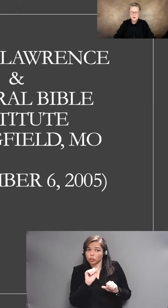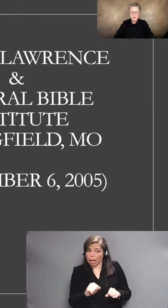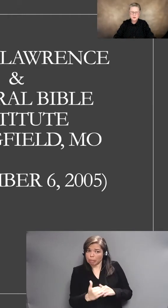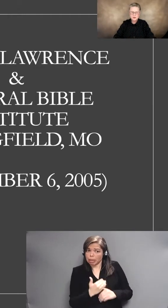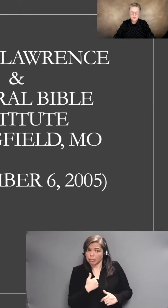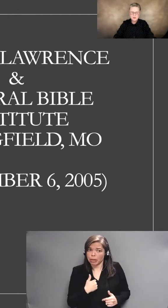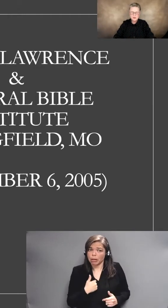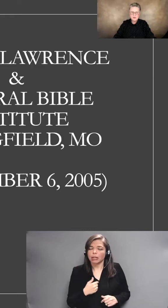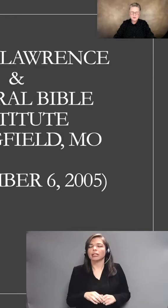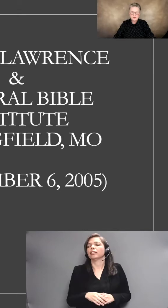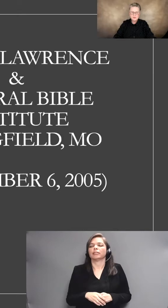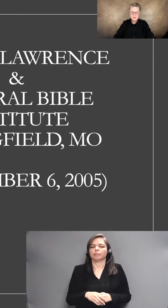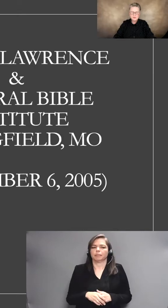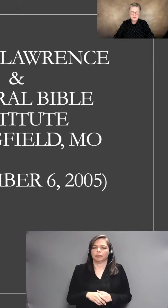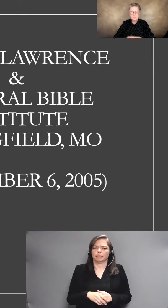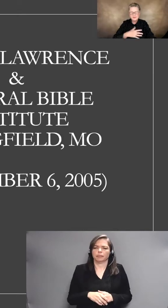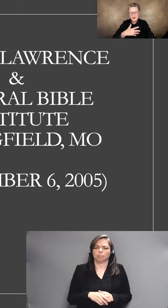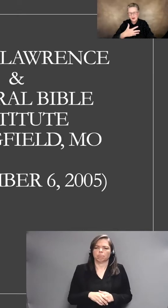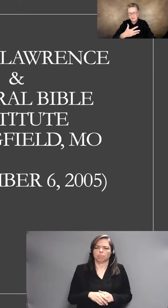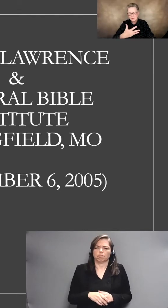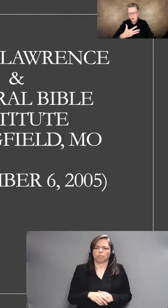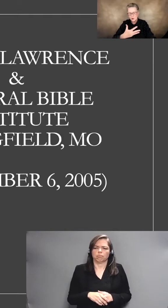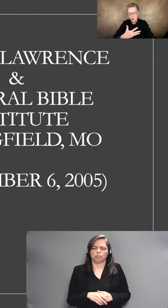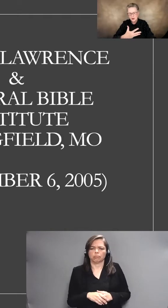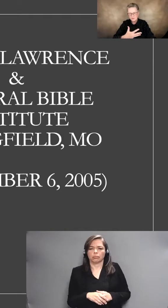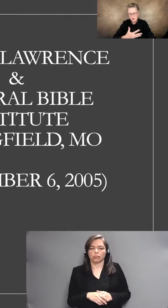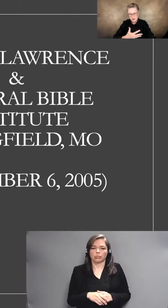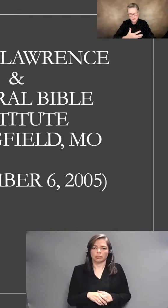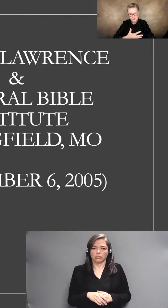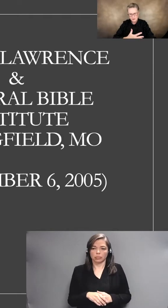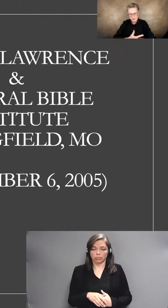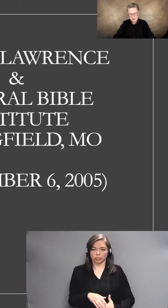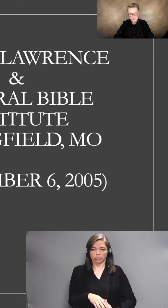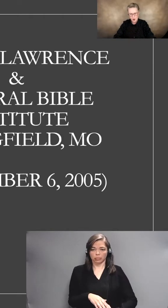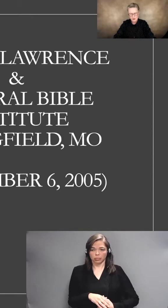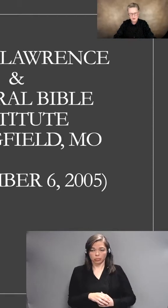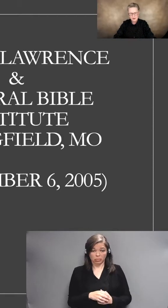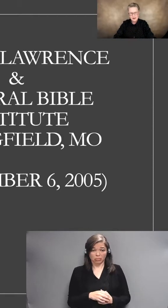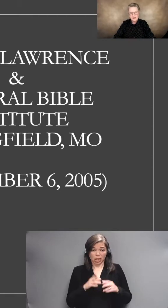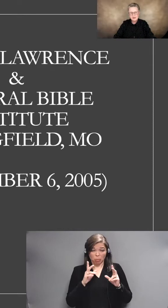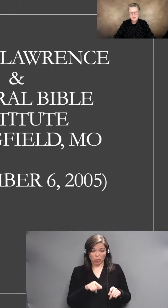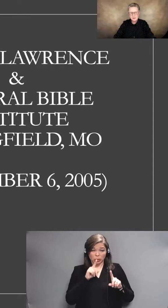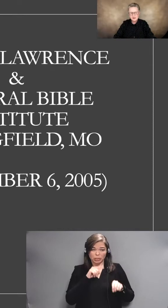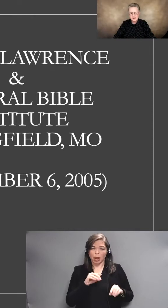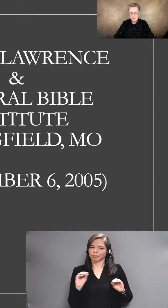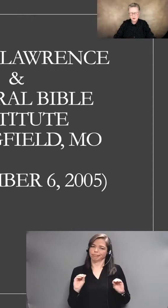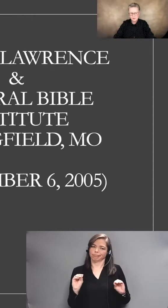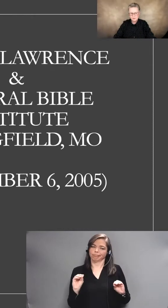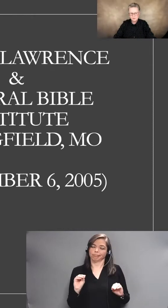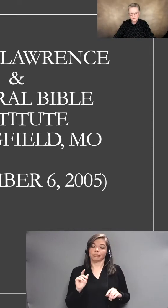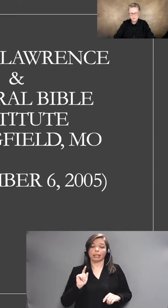well a little bit . . .no one at first responded and a little bit later